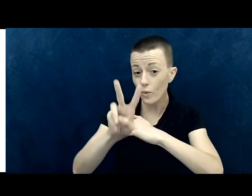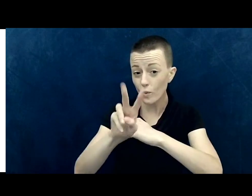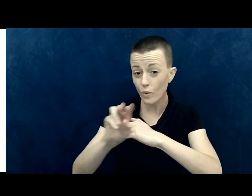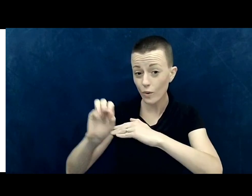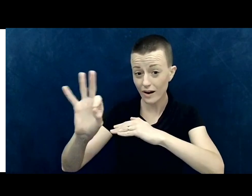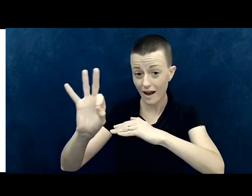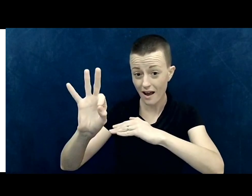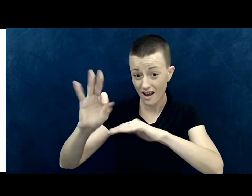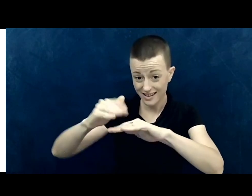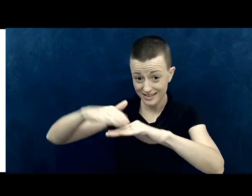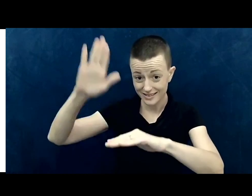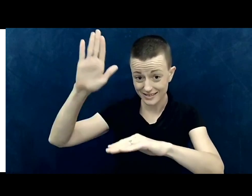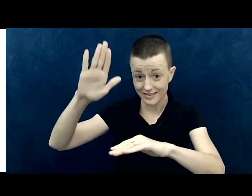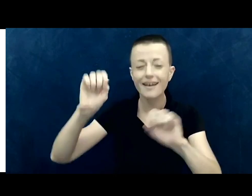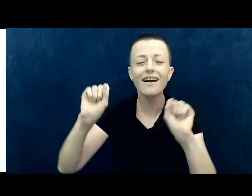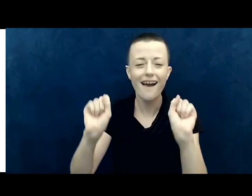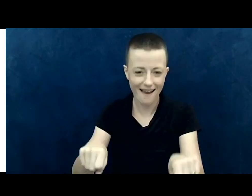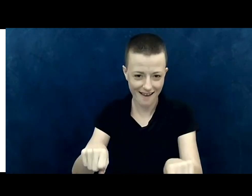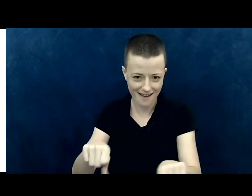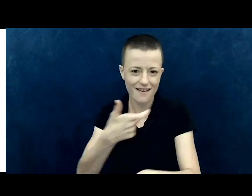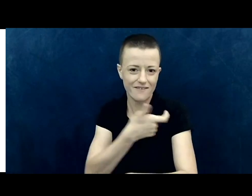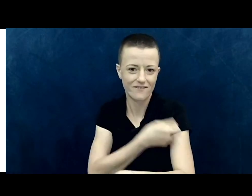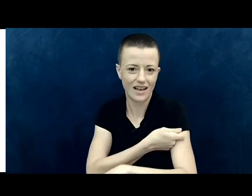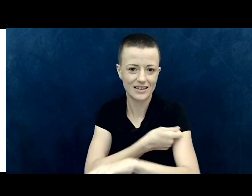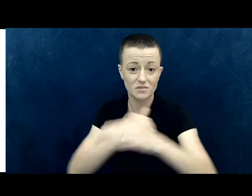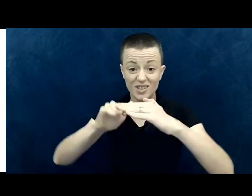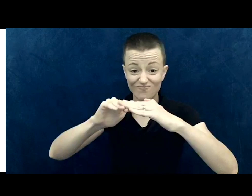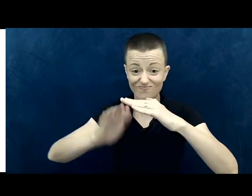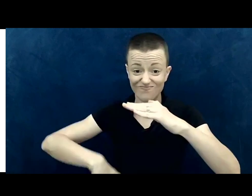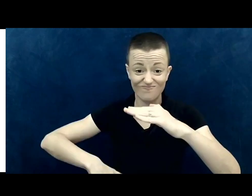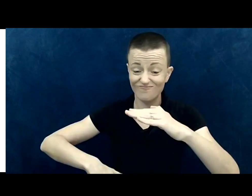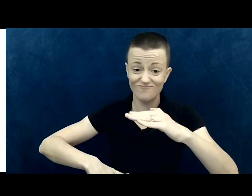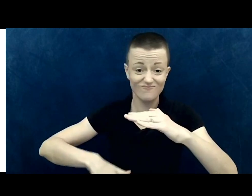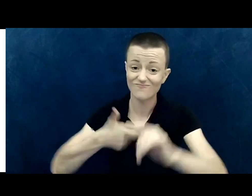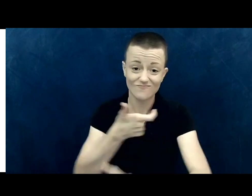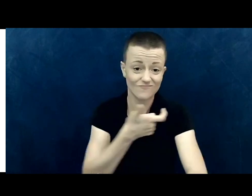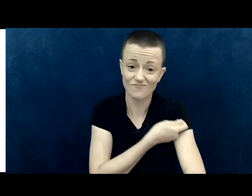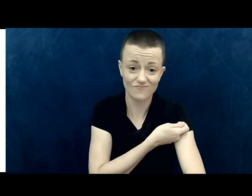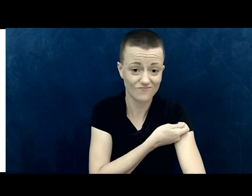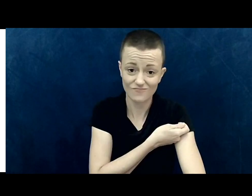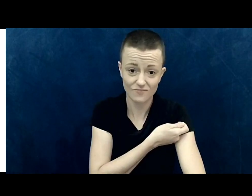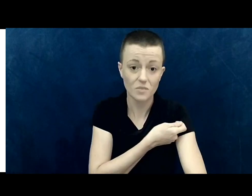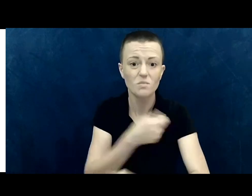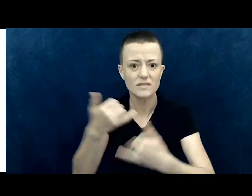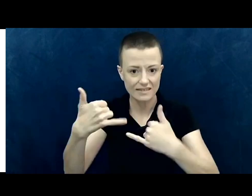or earlier can get vaccinated in Ontario. However, children, including very young children,